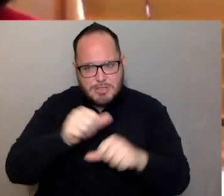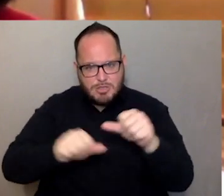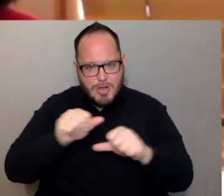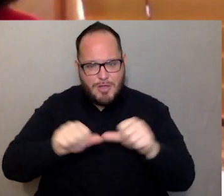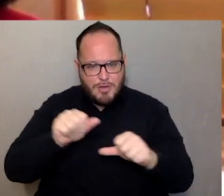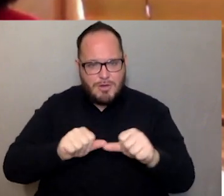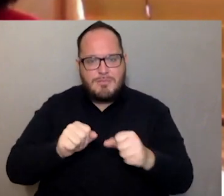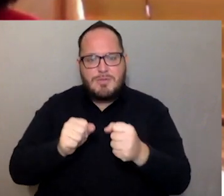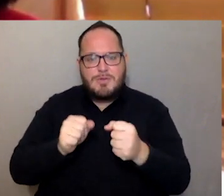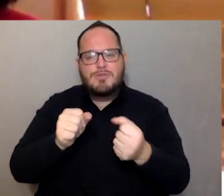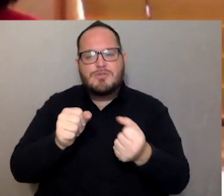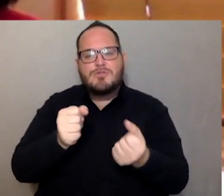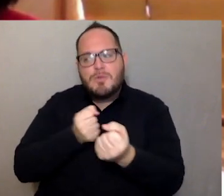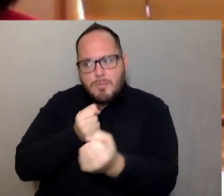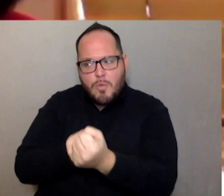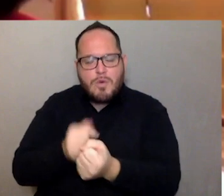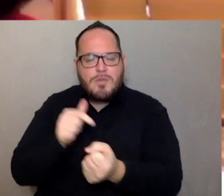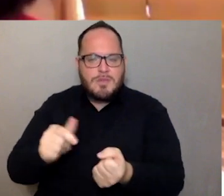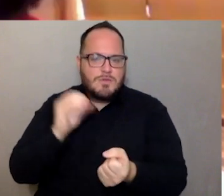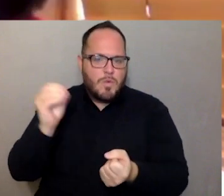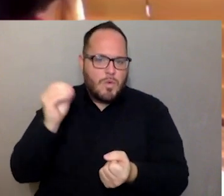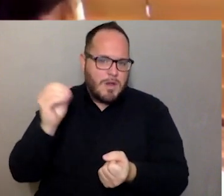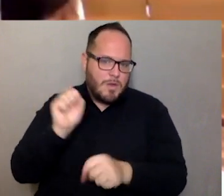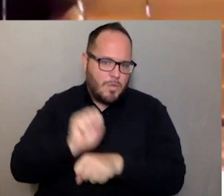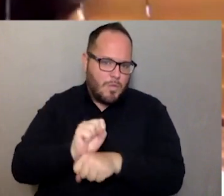WORKER RELIEF FUND IN AND THE QUARANTINE FUND.